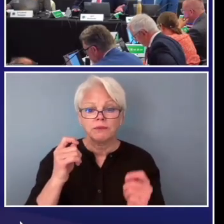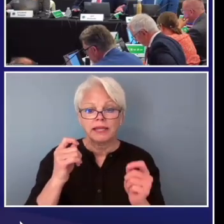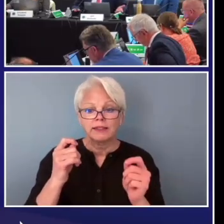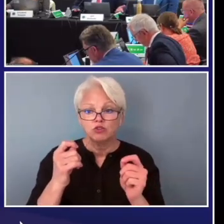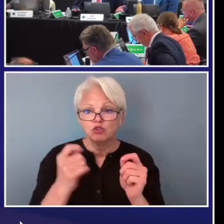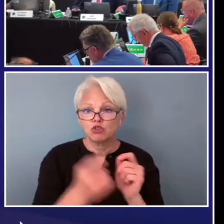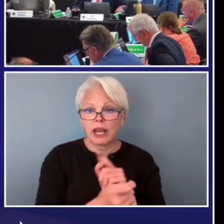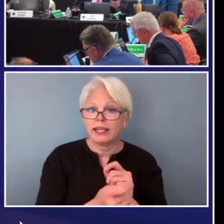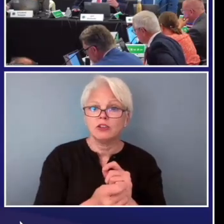that the change is okay.